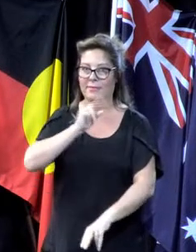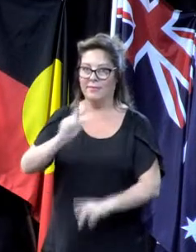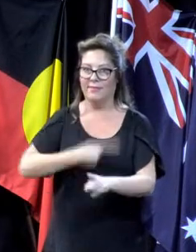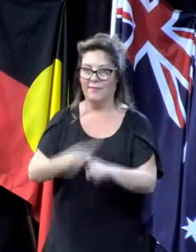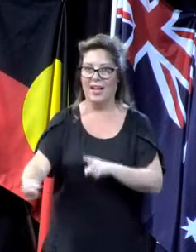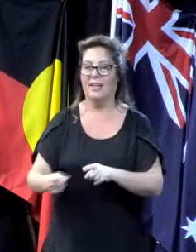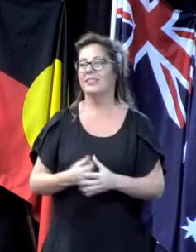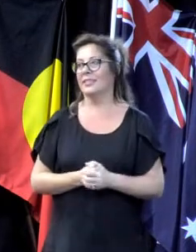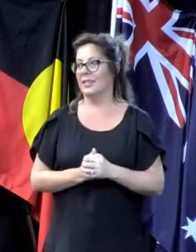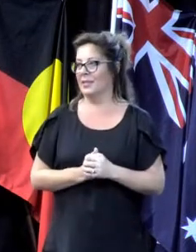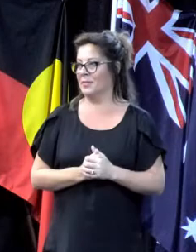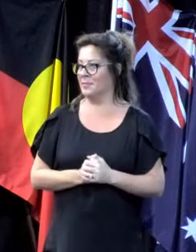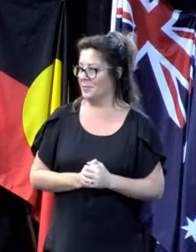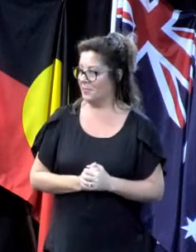It's usually me that's going too fast.